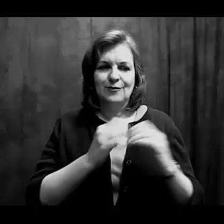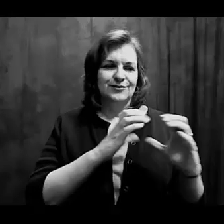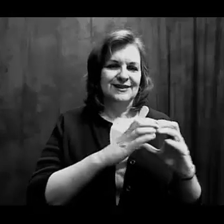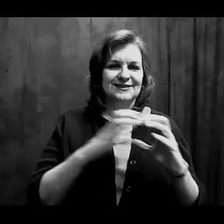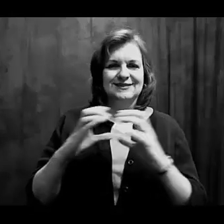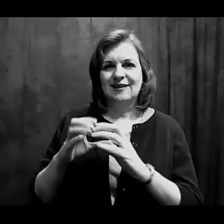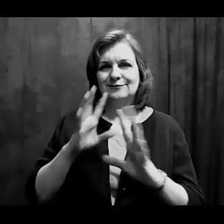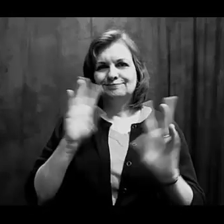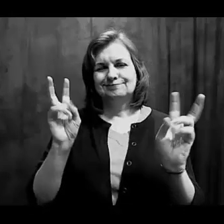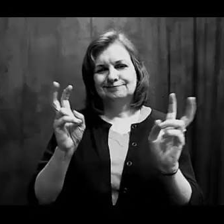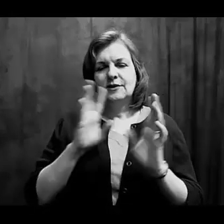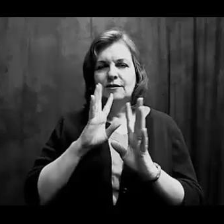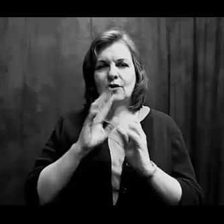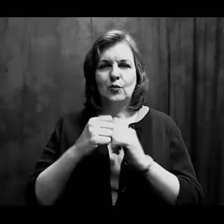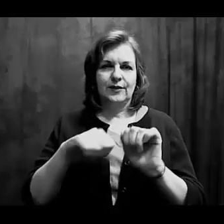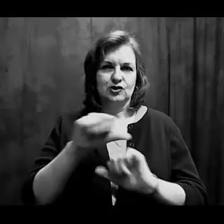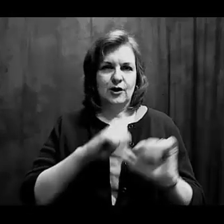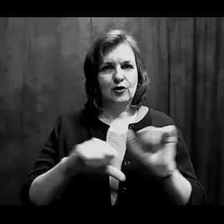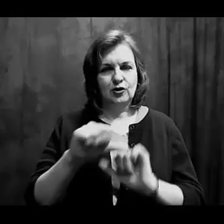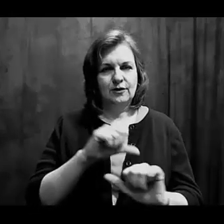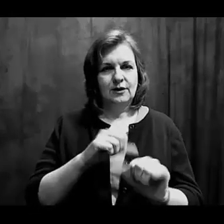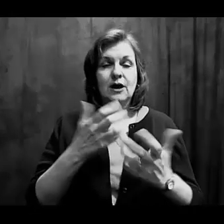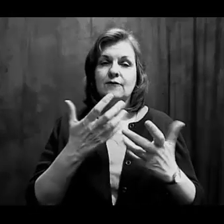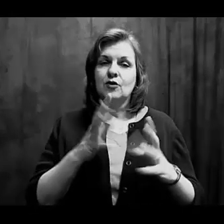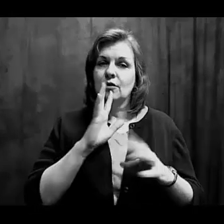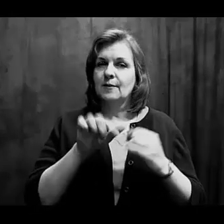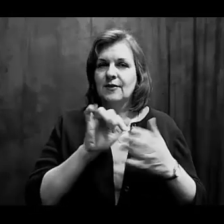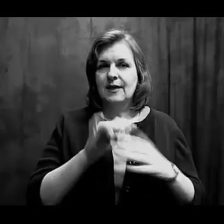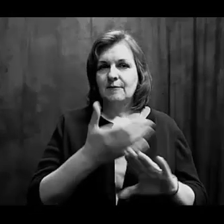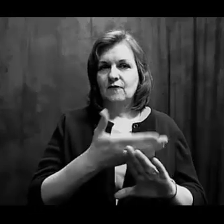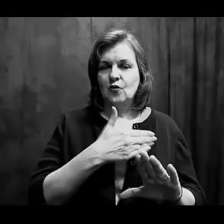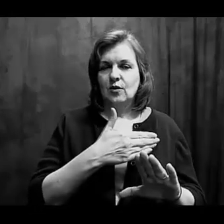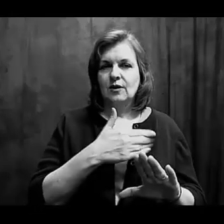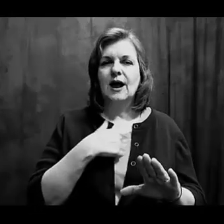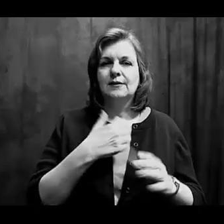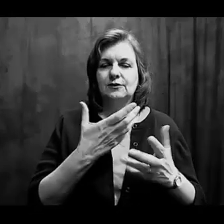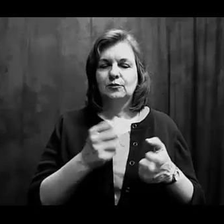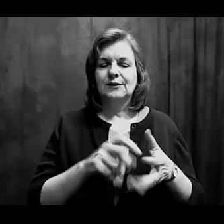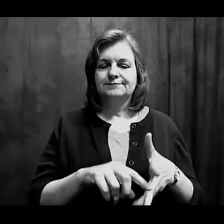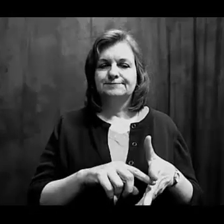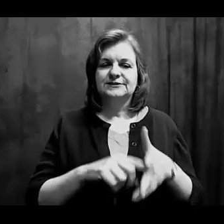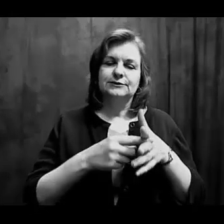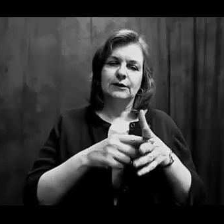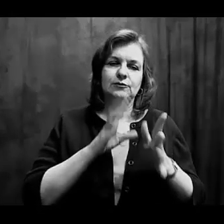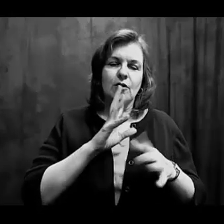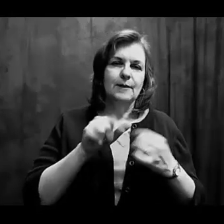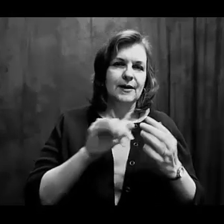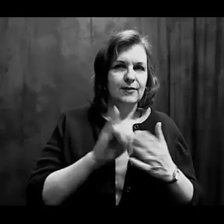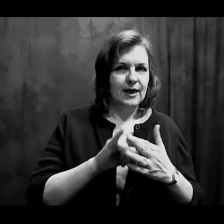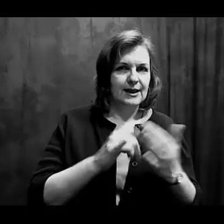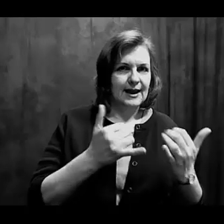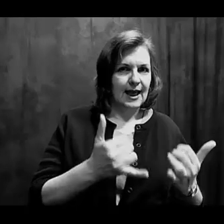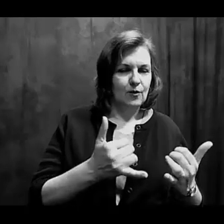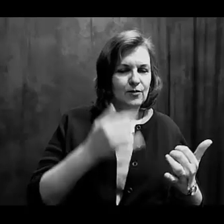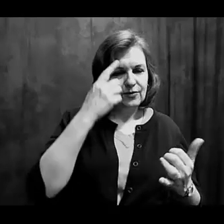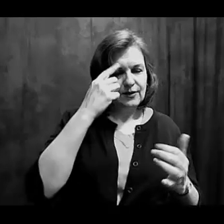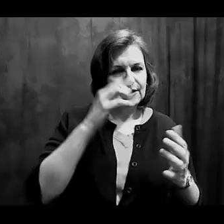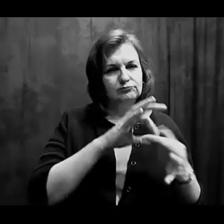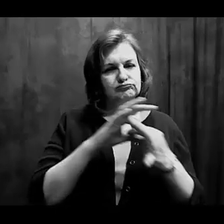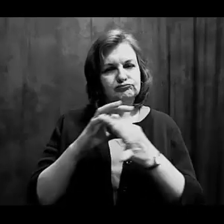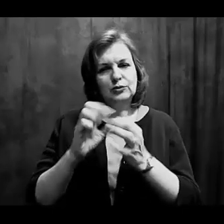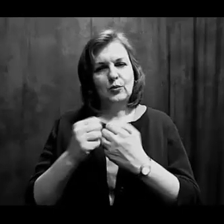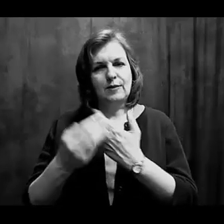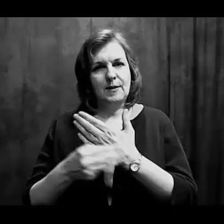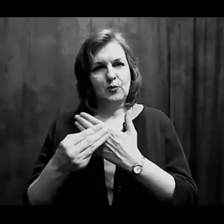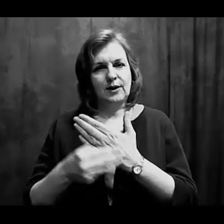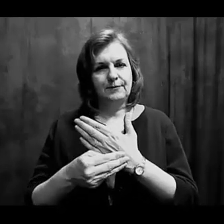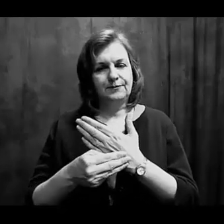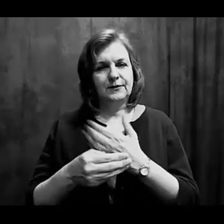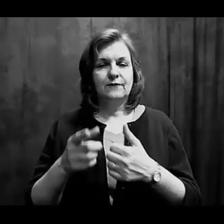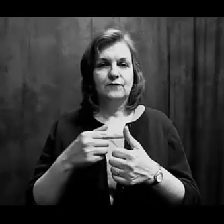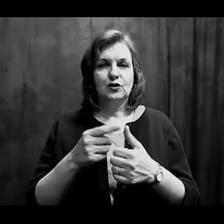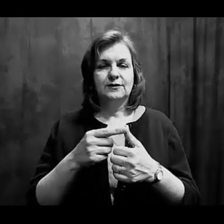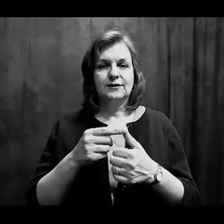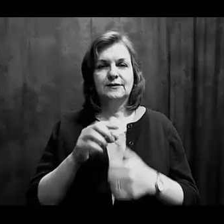communication how the cells talk to one another so we've talked about a lot of this already I just wanna put it in one place for you